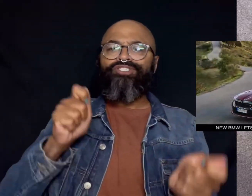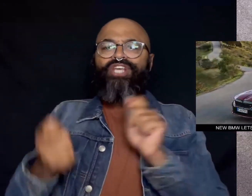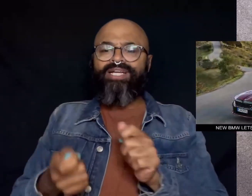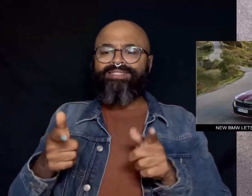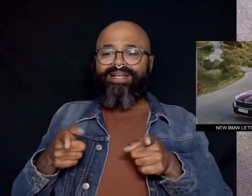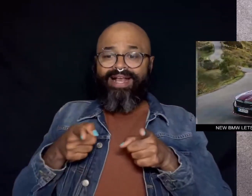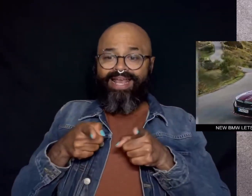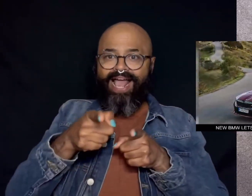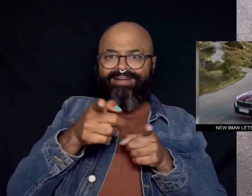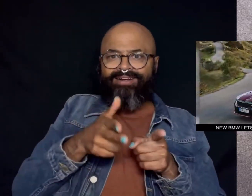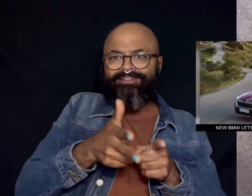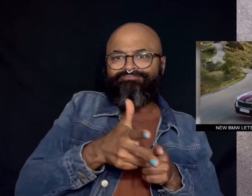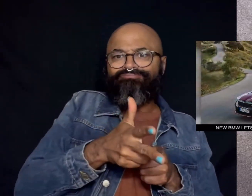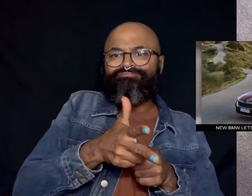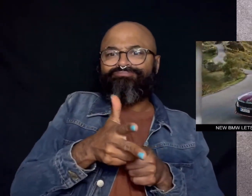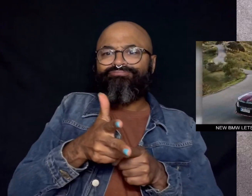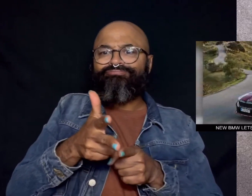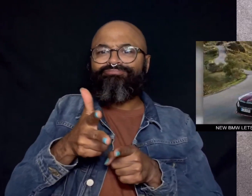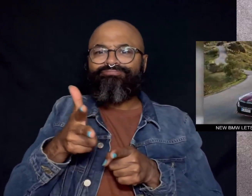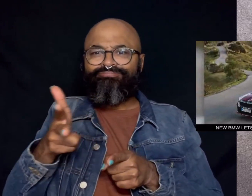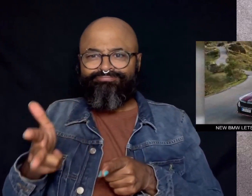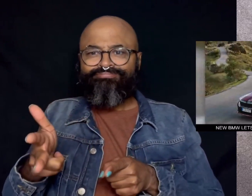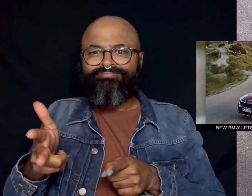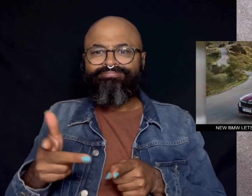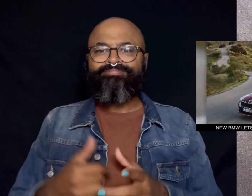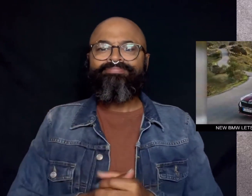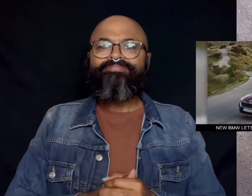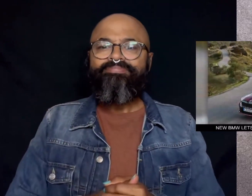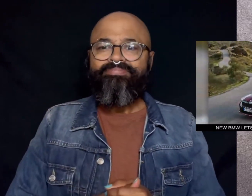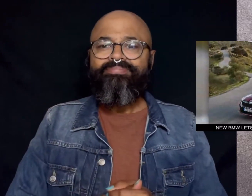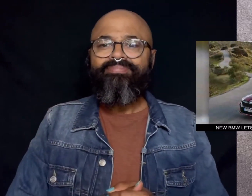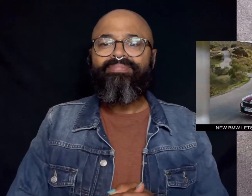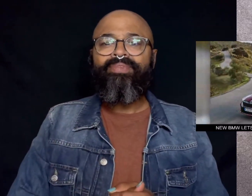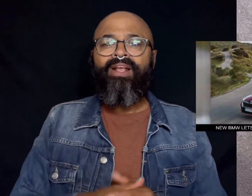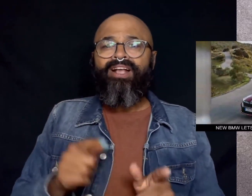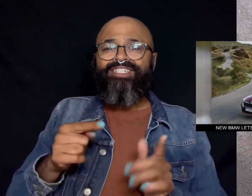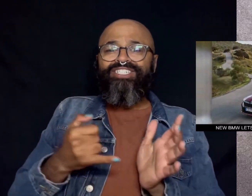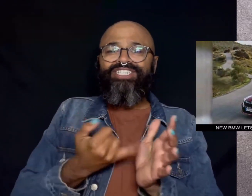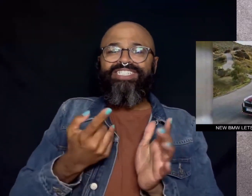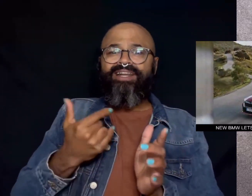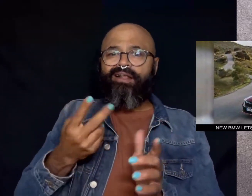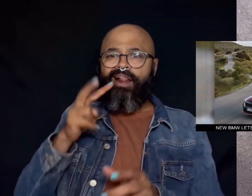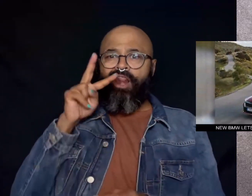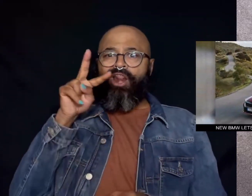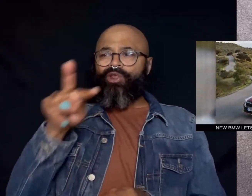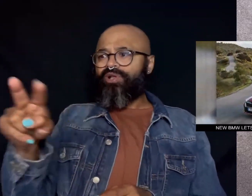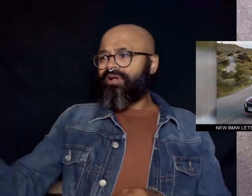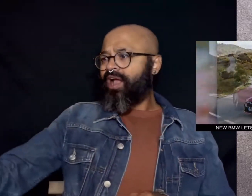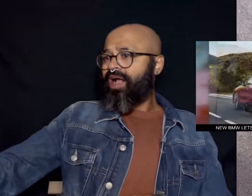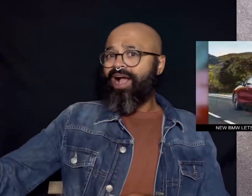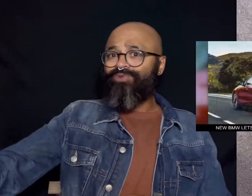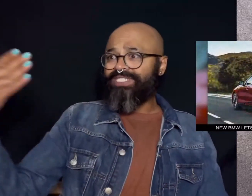And drivers will be able to change lanes on the highway just by looking at one of the outside mirrors.